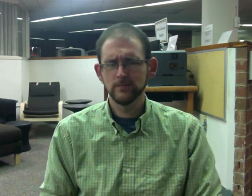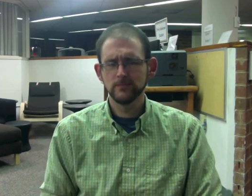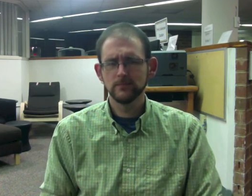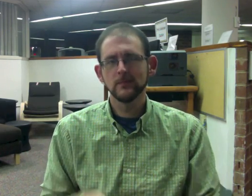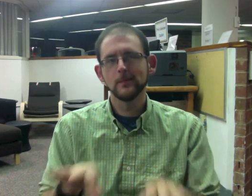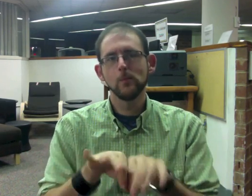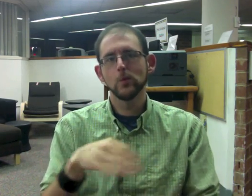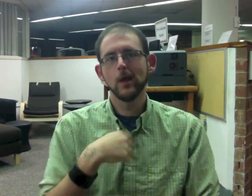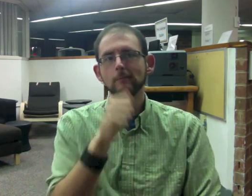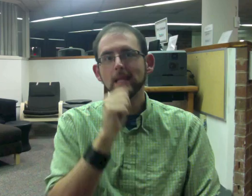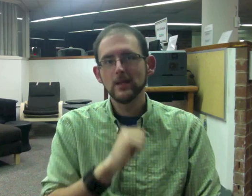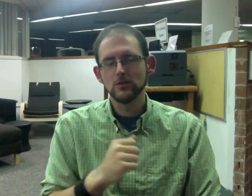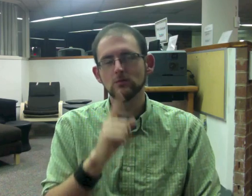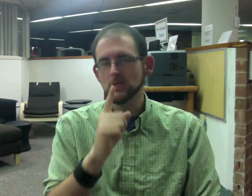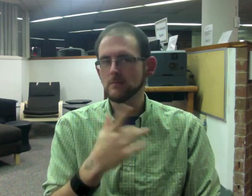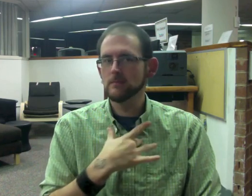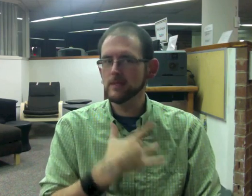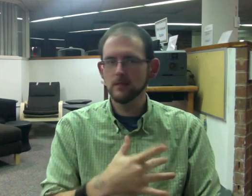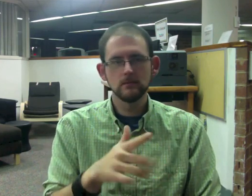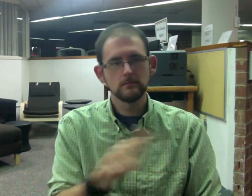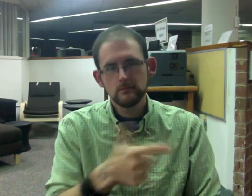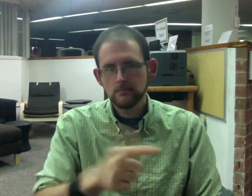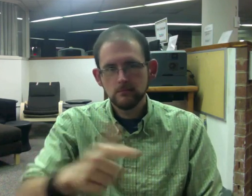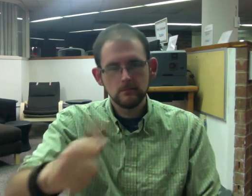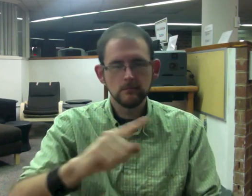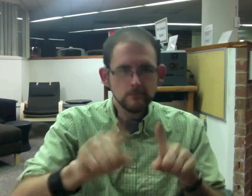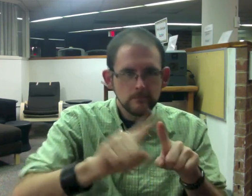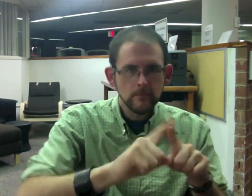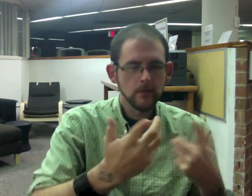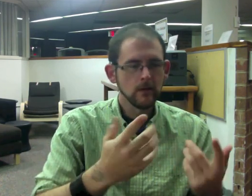It's just important to be patient, because it switches back and forth between different types of materials.